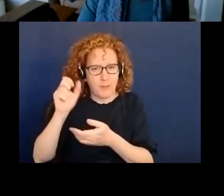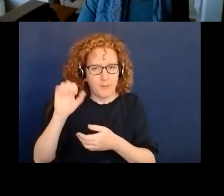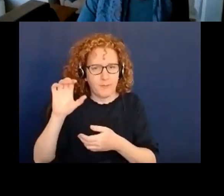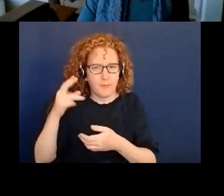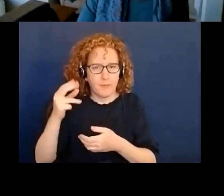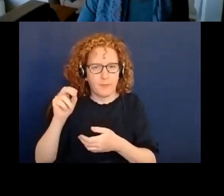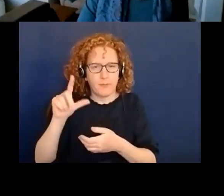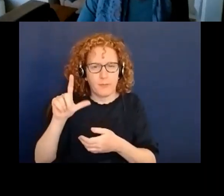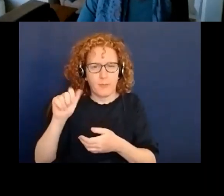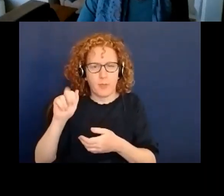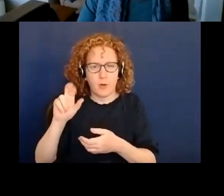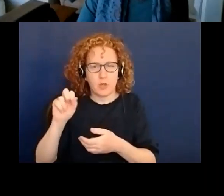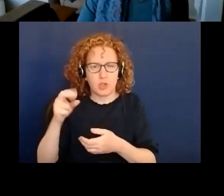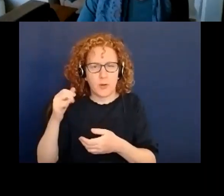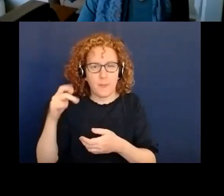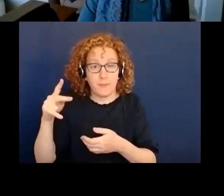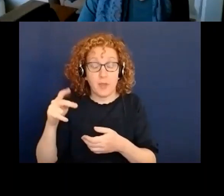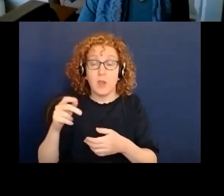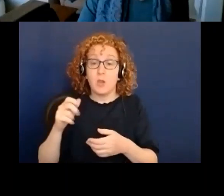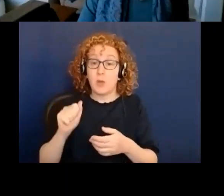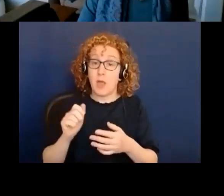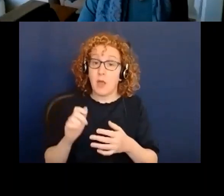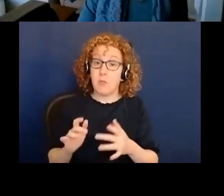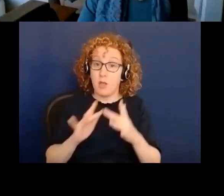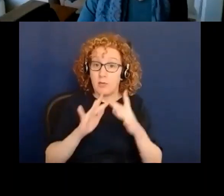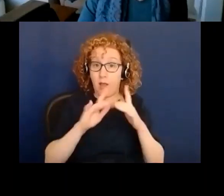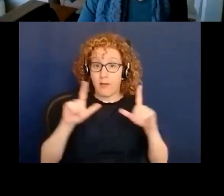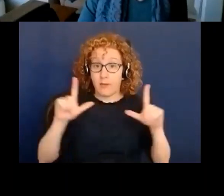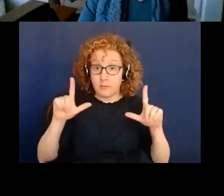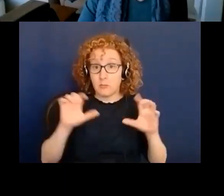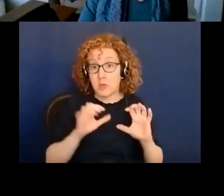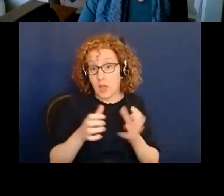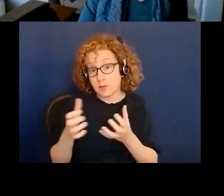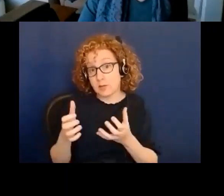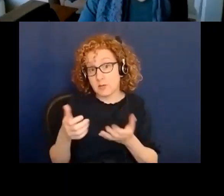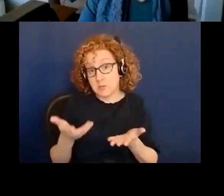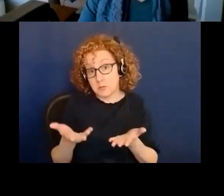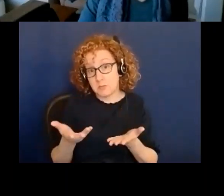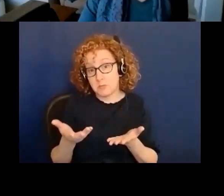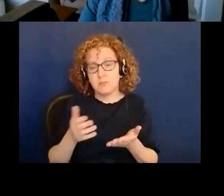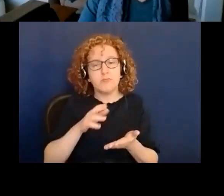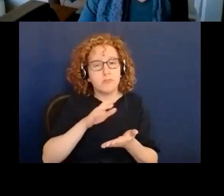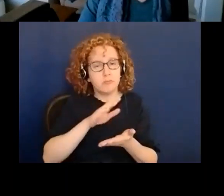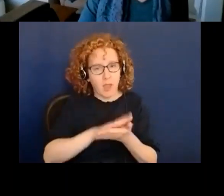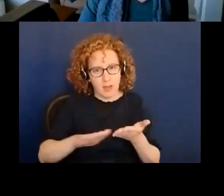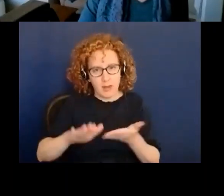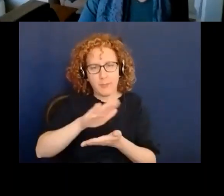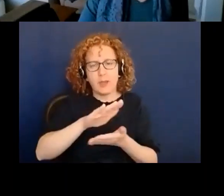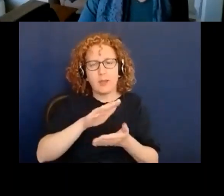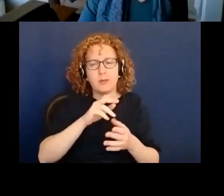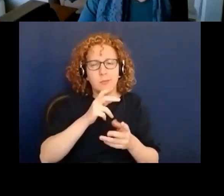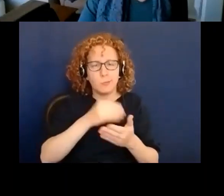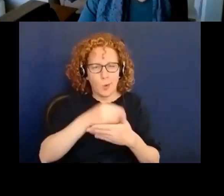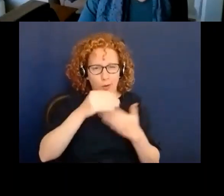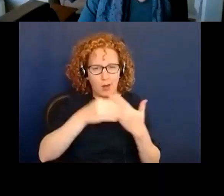do classes online which were grateful that the academic programs switched they pivoted brief